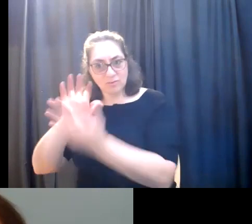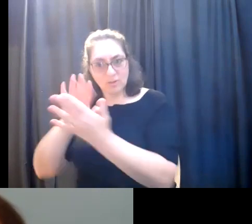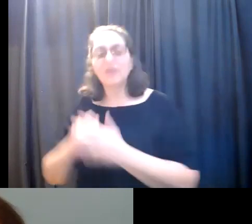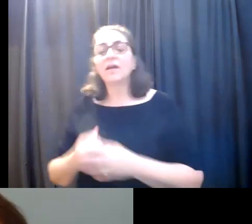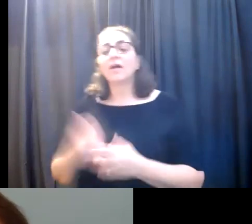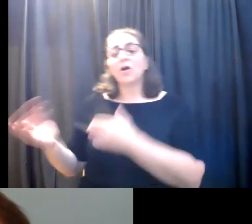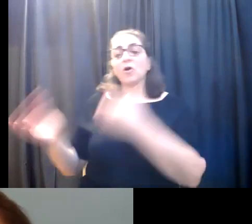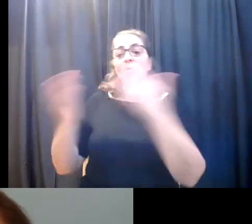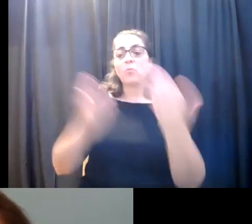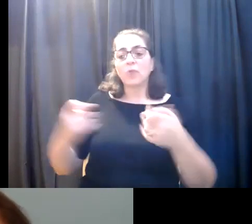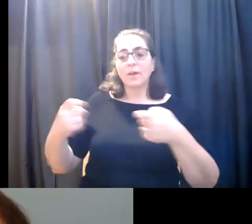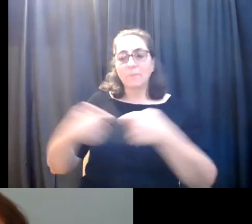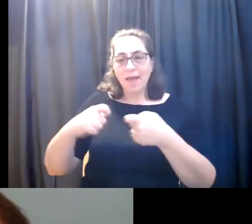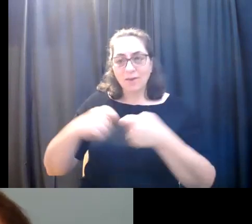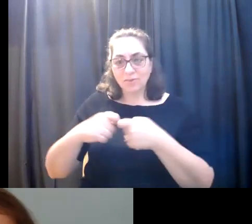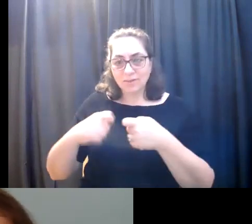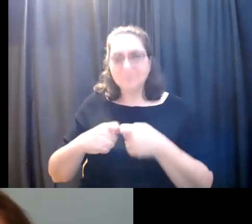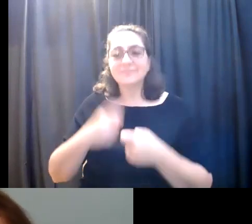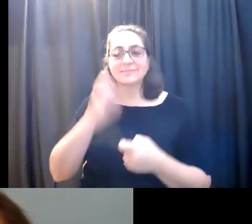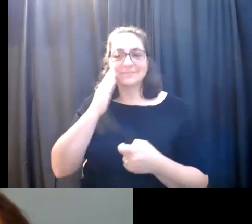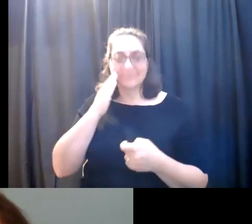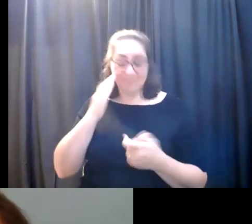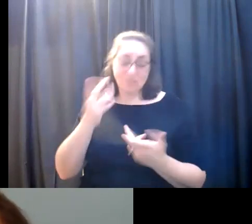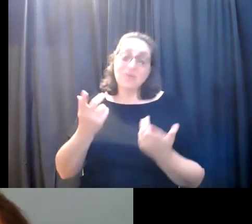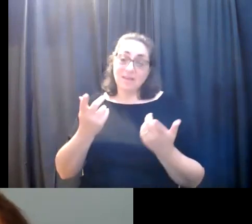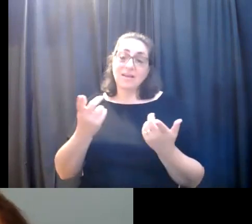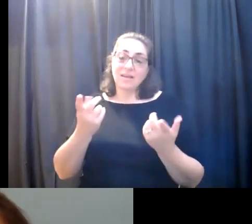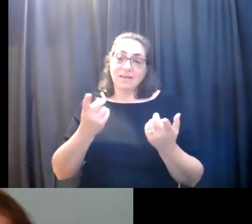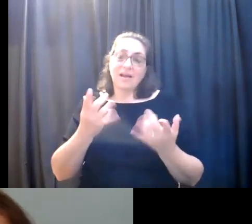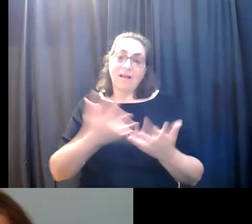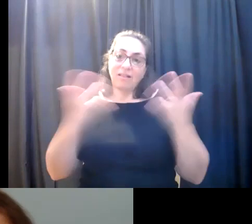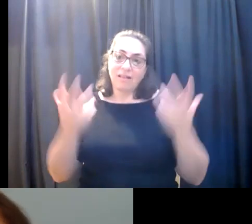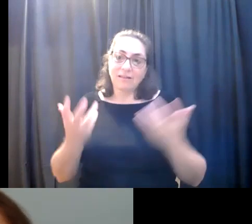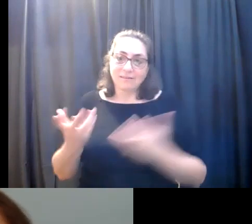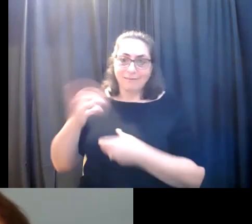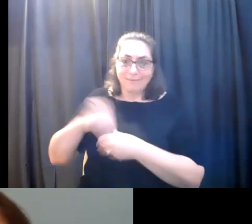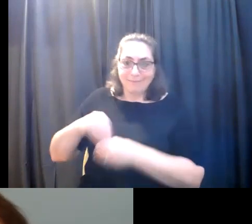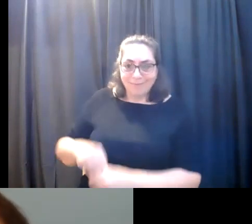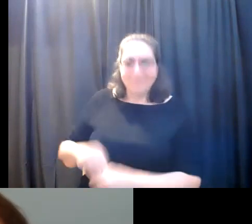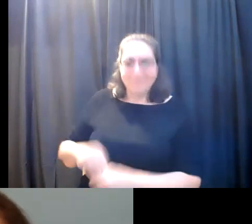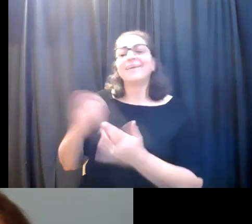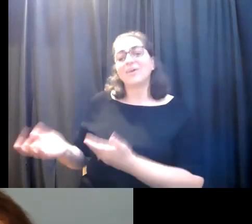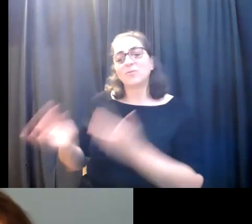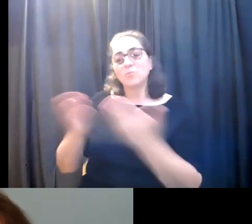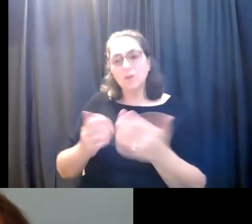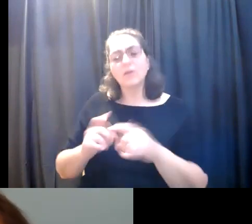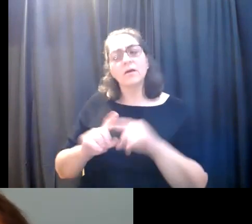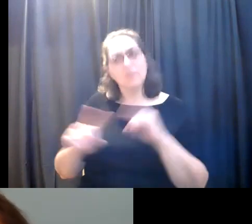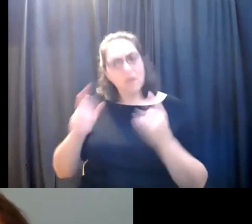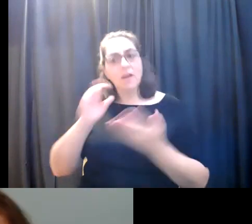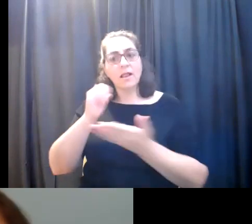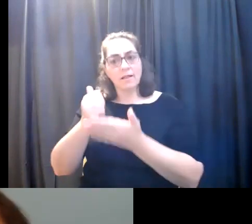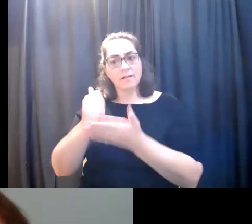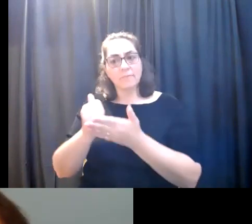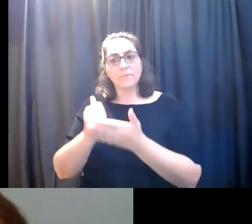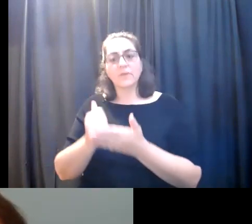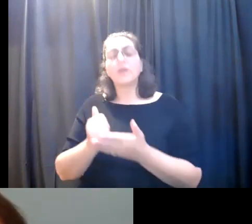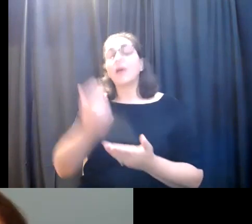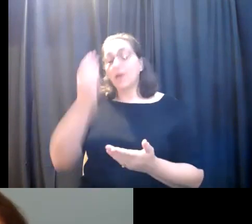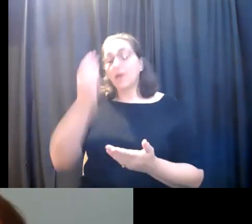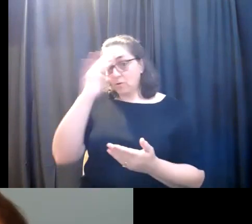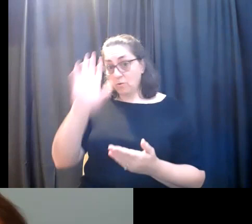came by herself and really, every day situation, I said, so let's make sure I have this correct,